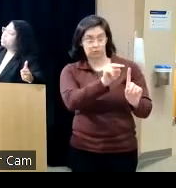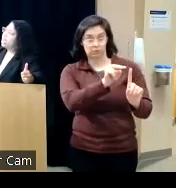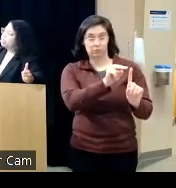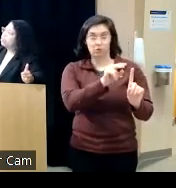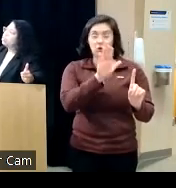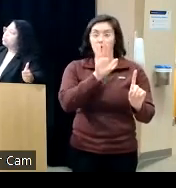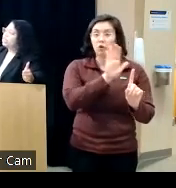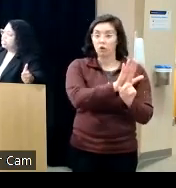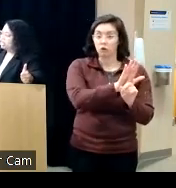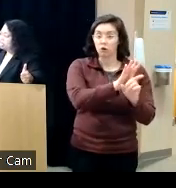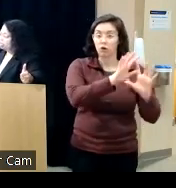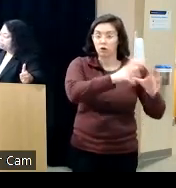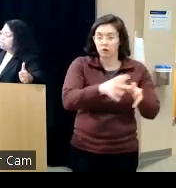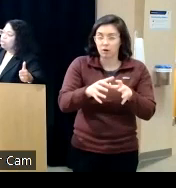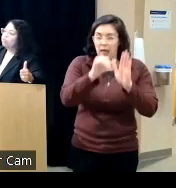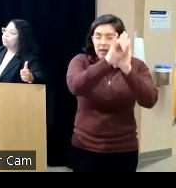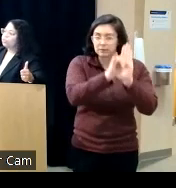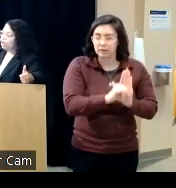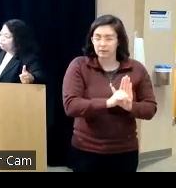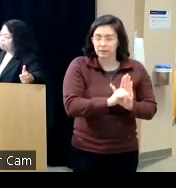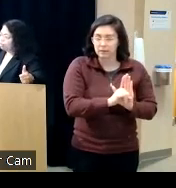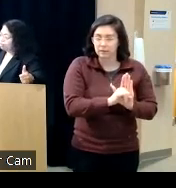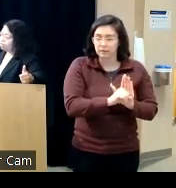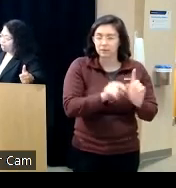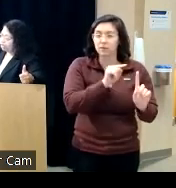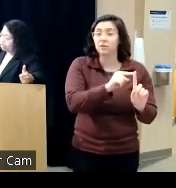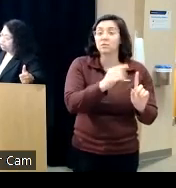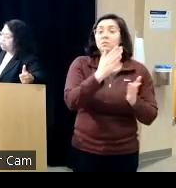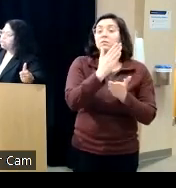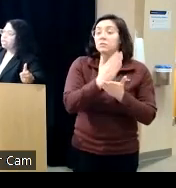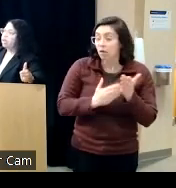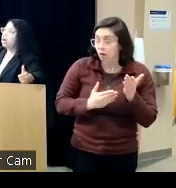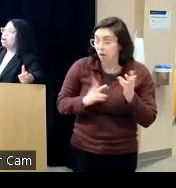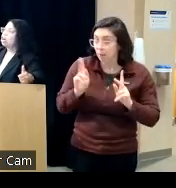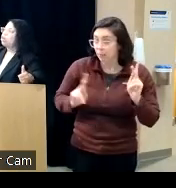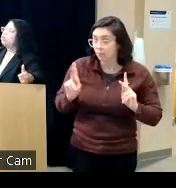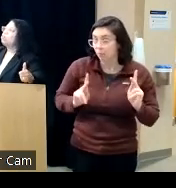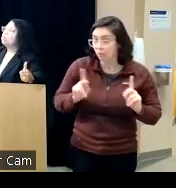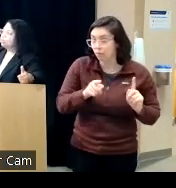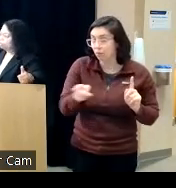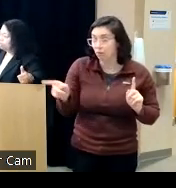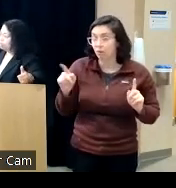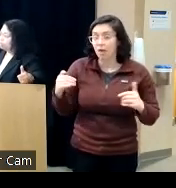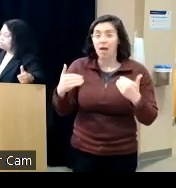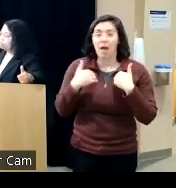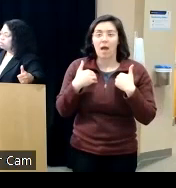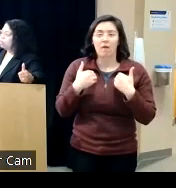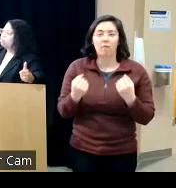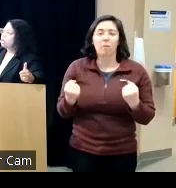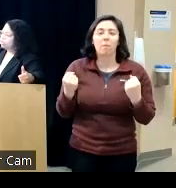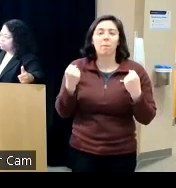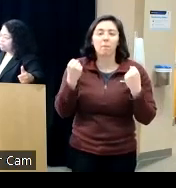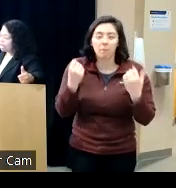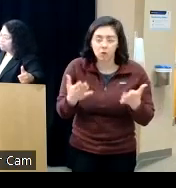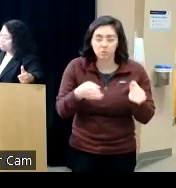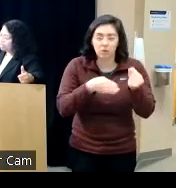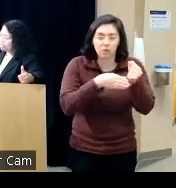terms of their categories of identity for some of us there are multiple marginalizing